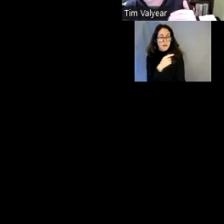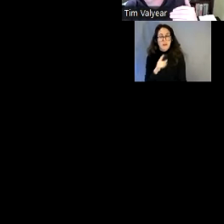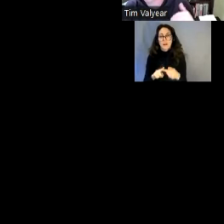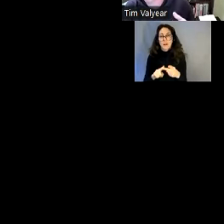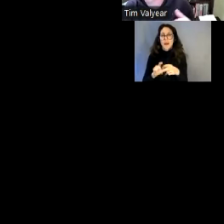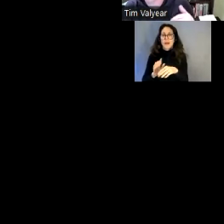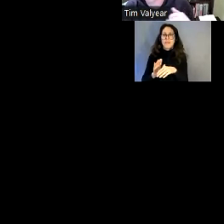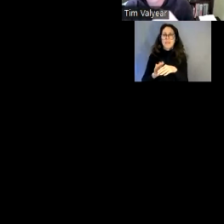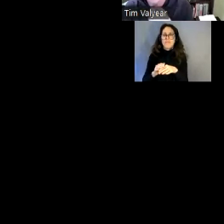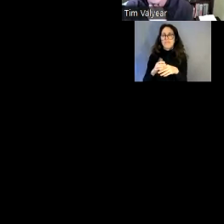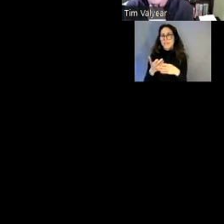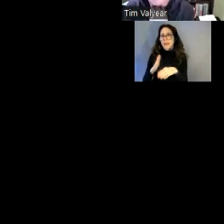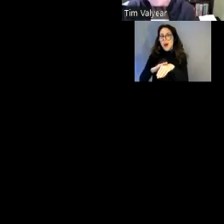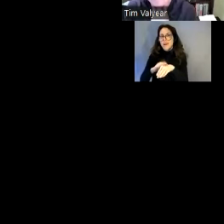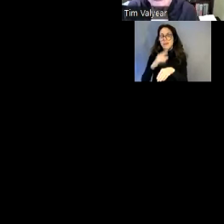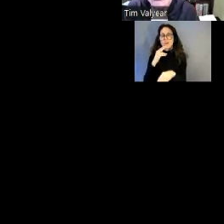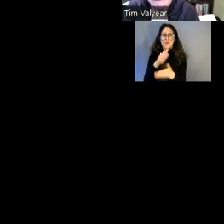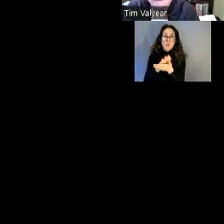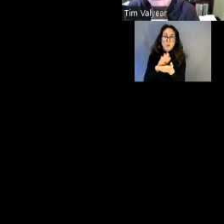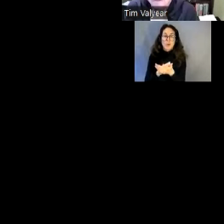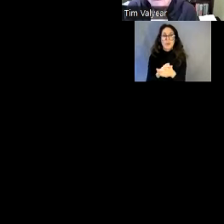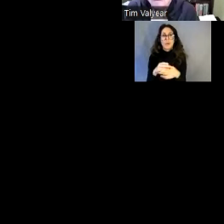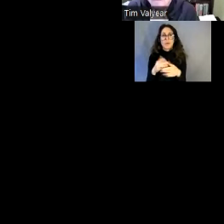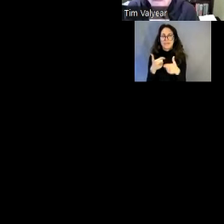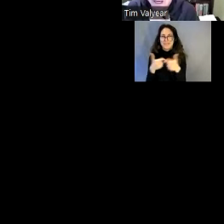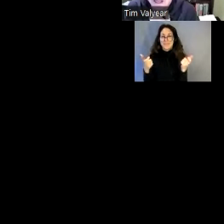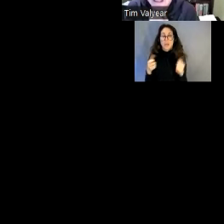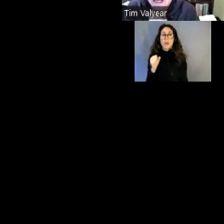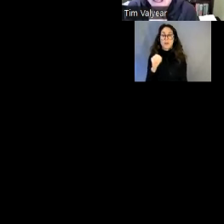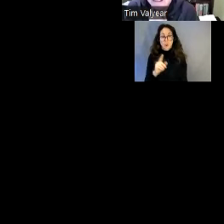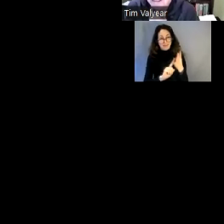. Do you remember when it started in the beginning, there was guidance for hospital, there was guidance